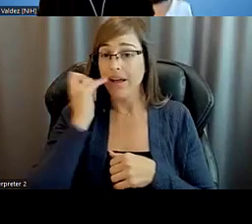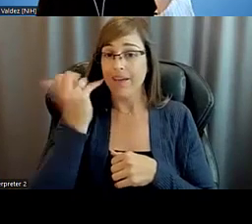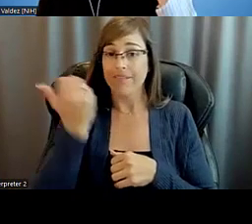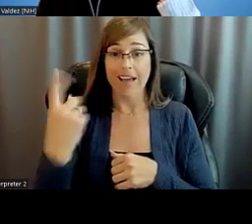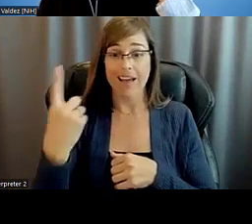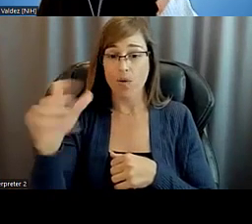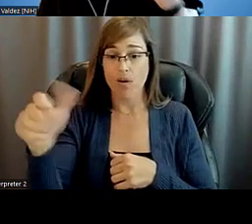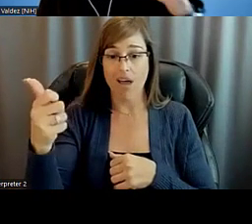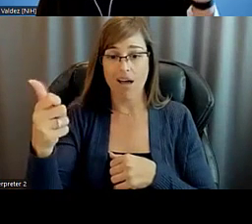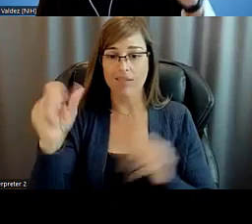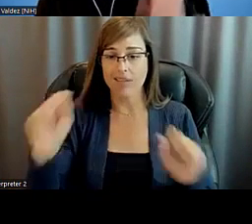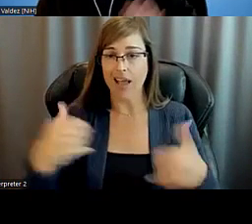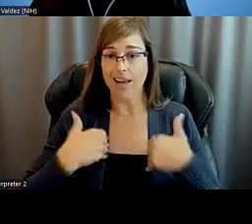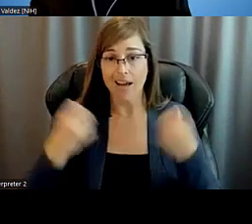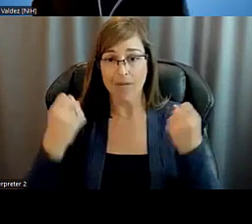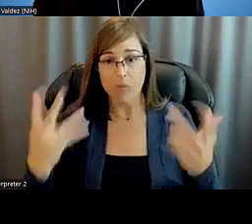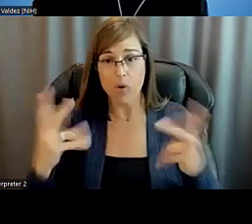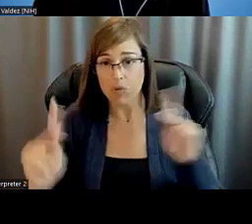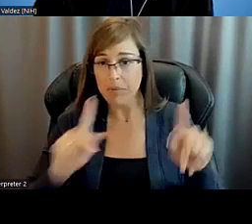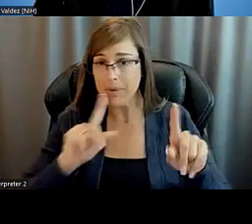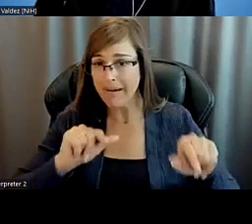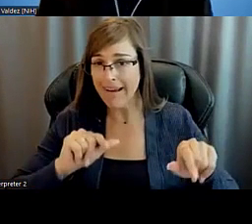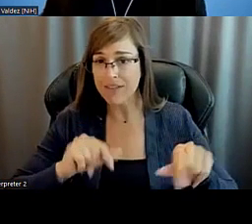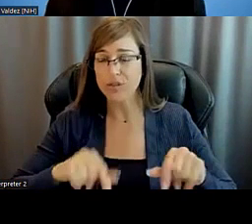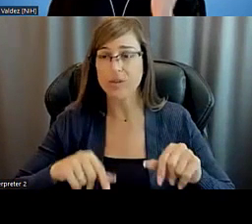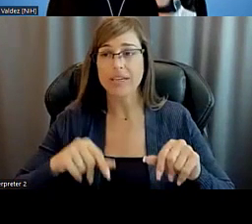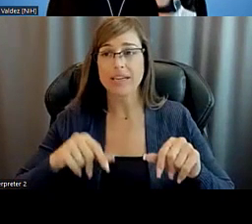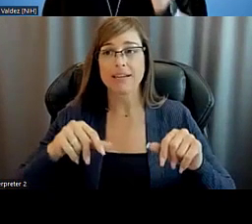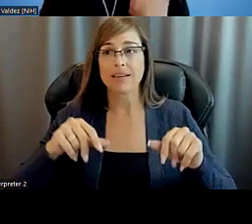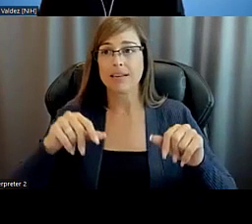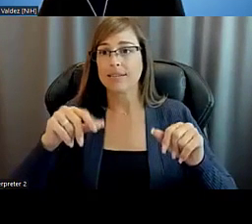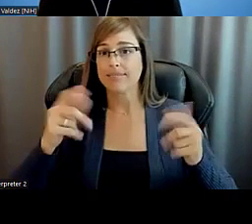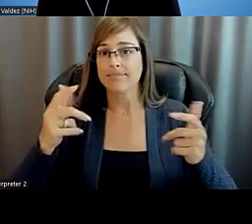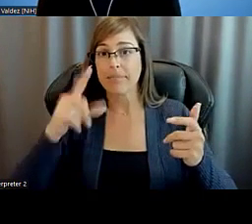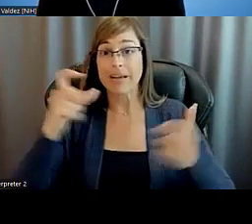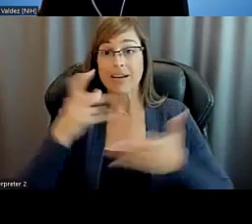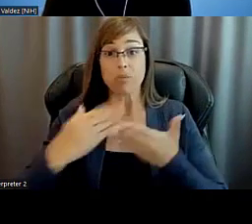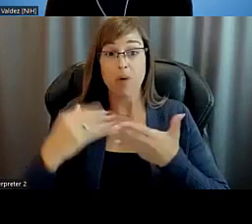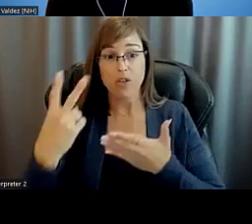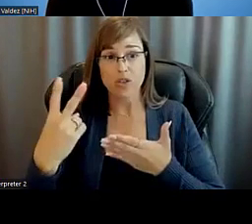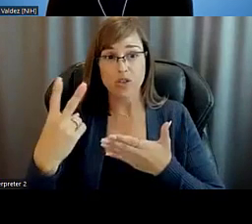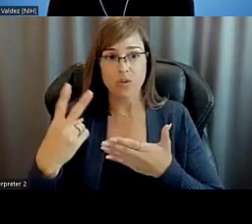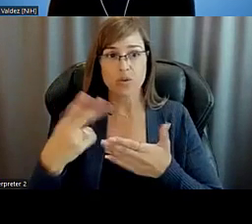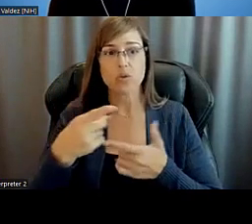We can have multiple people answering questions too. So part two, shortly after the investigation begins,